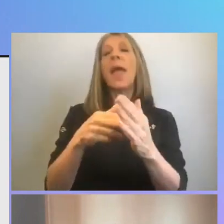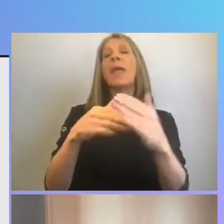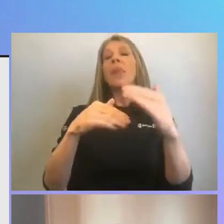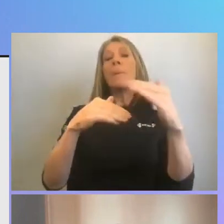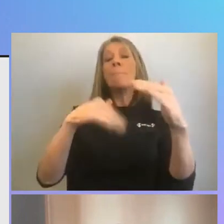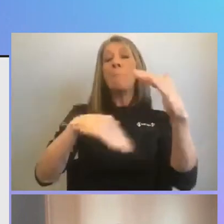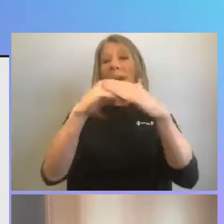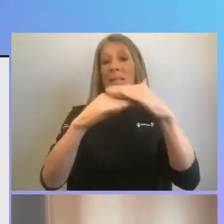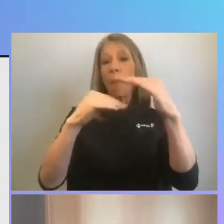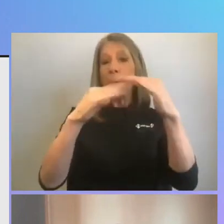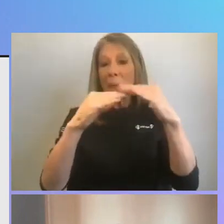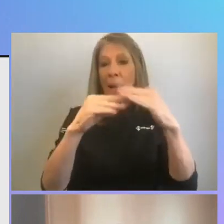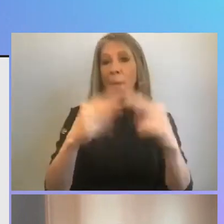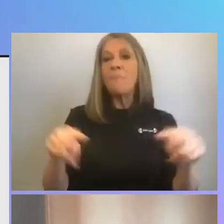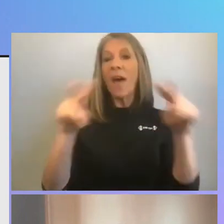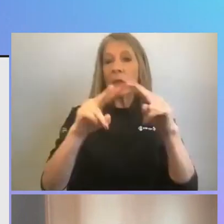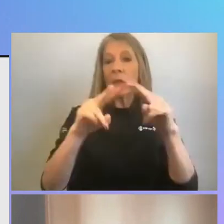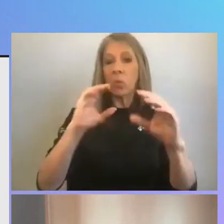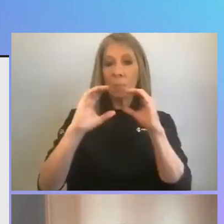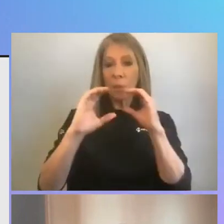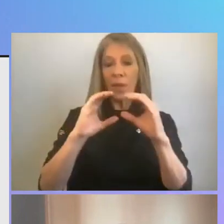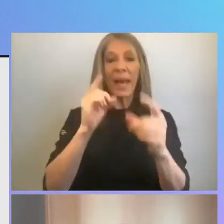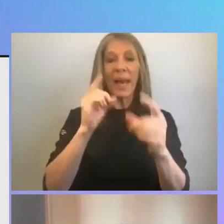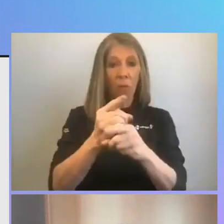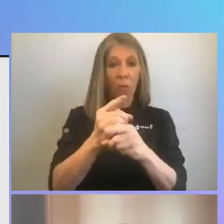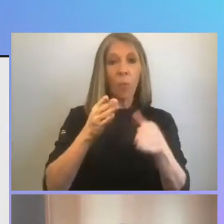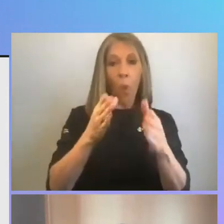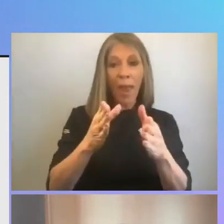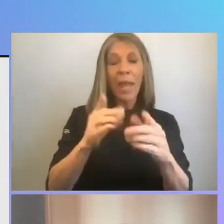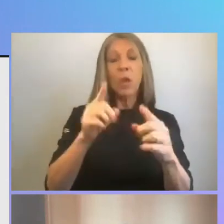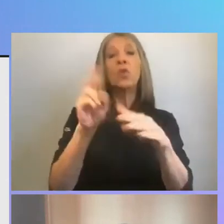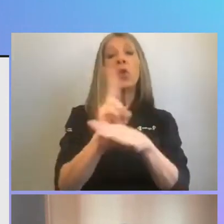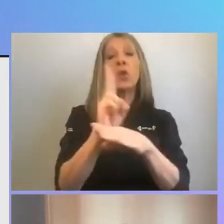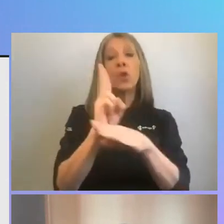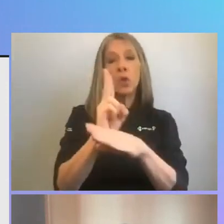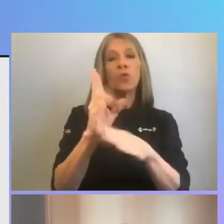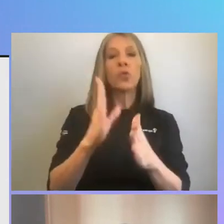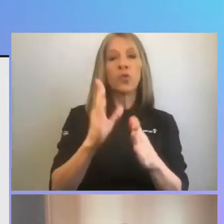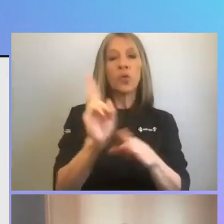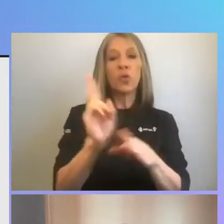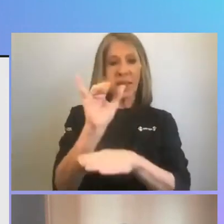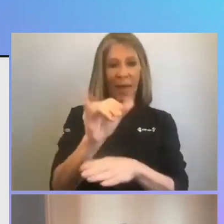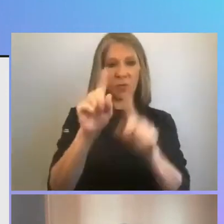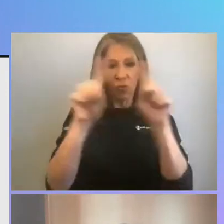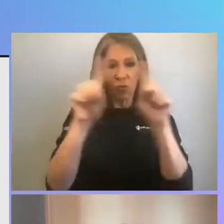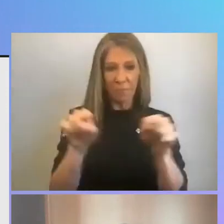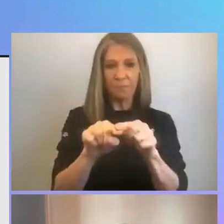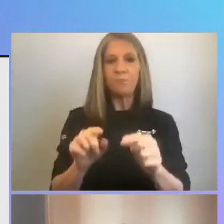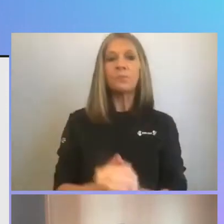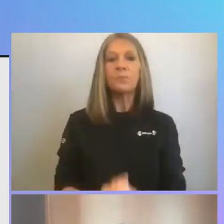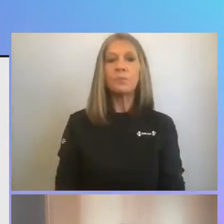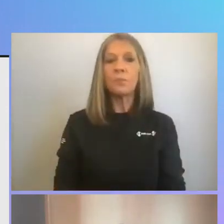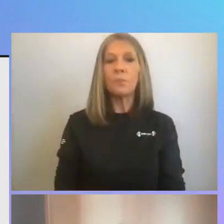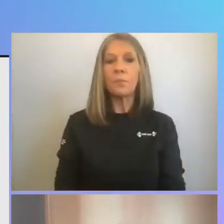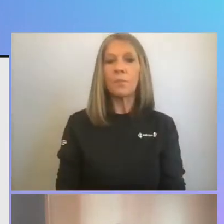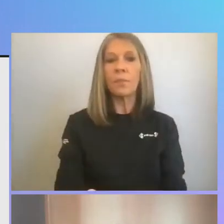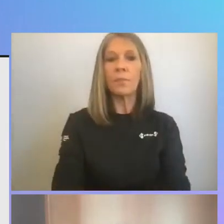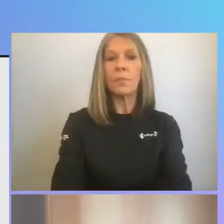communicated accurately to the users using a screen reader. So